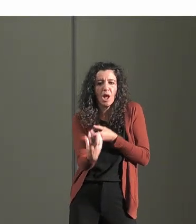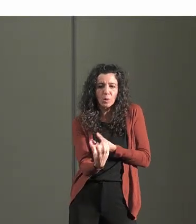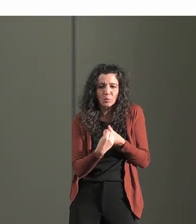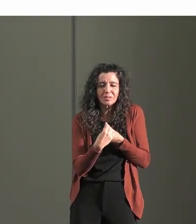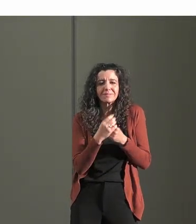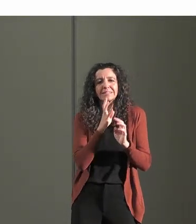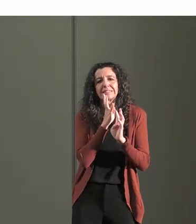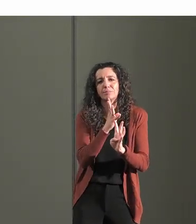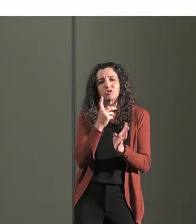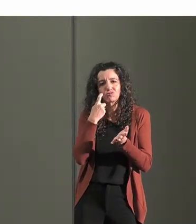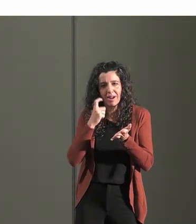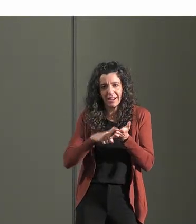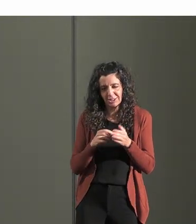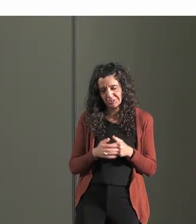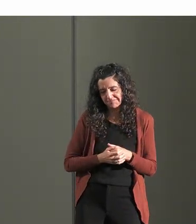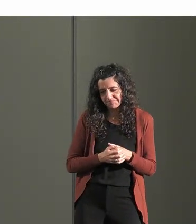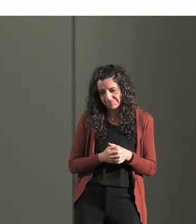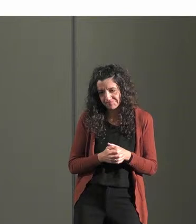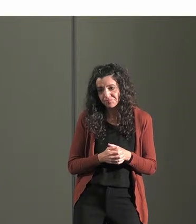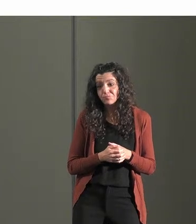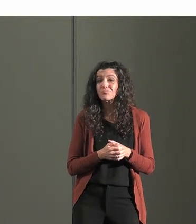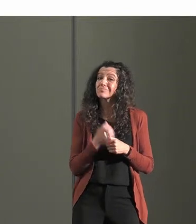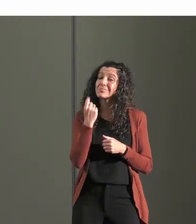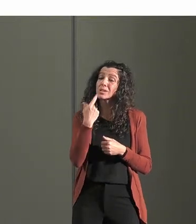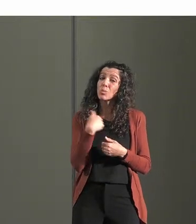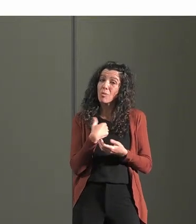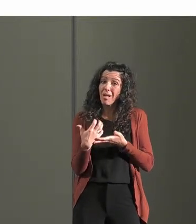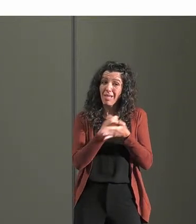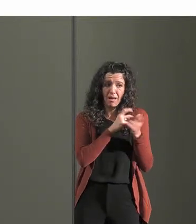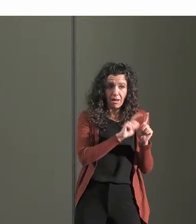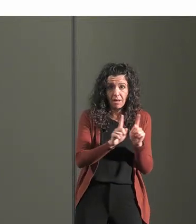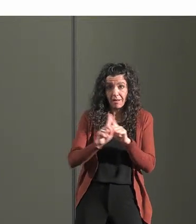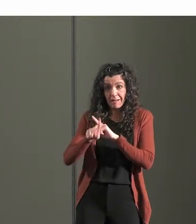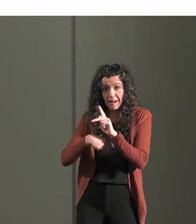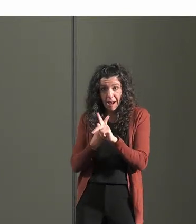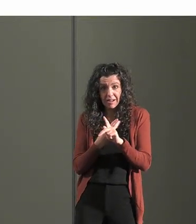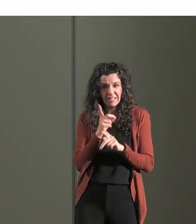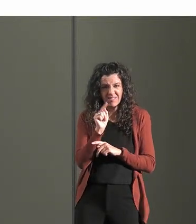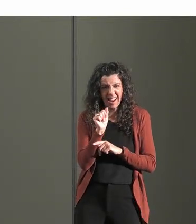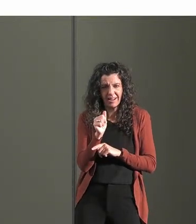collect the data and build more inclusive speech recognition.